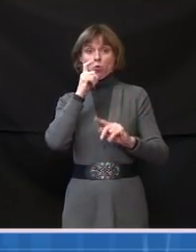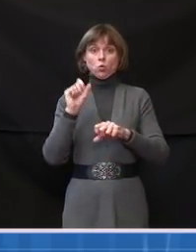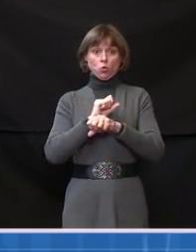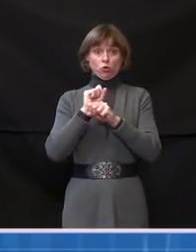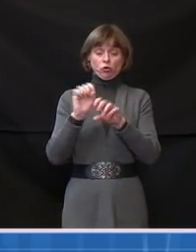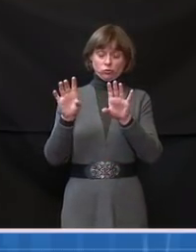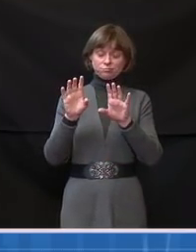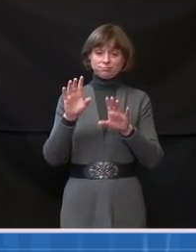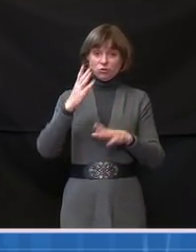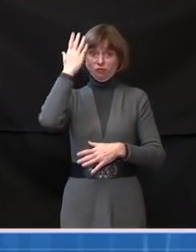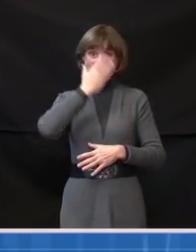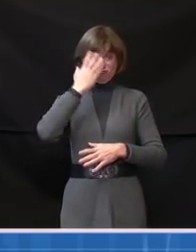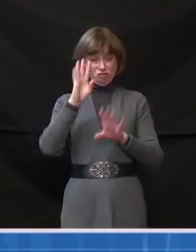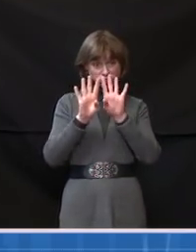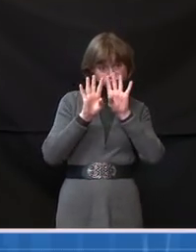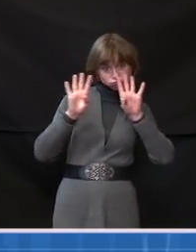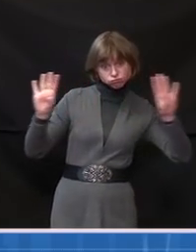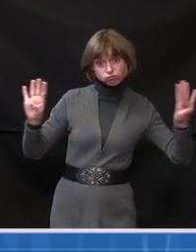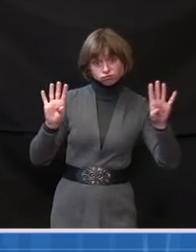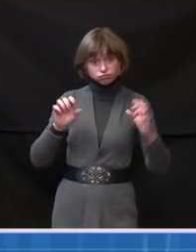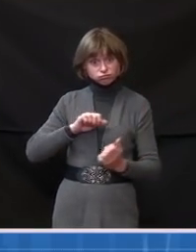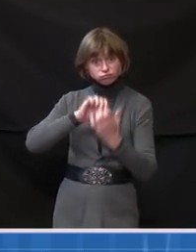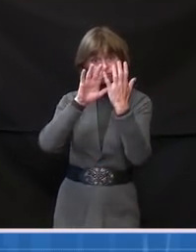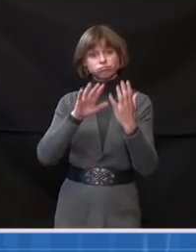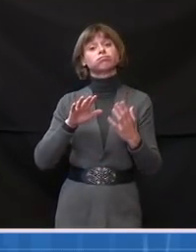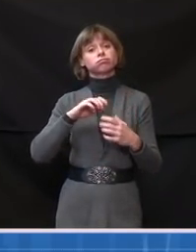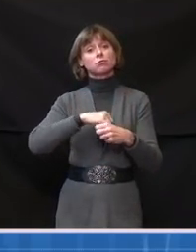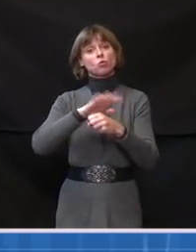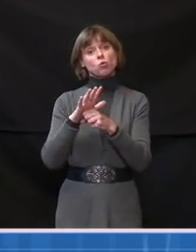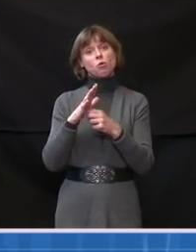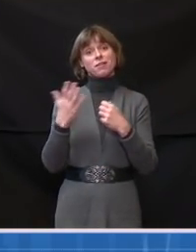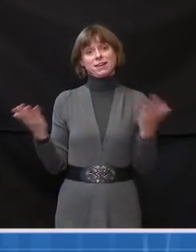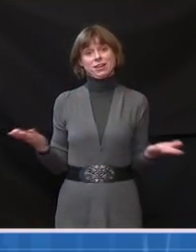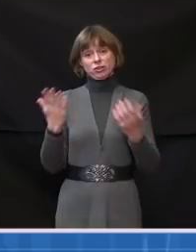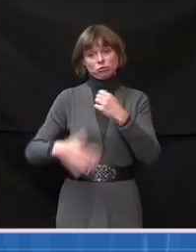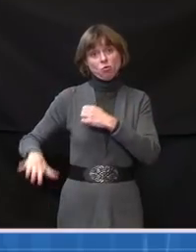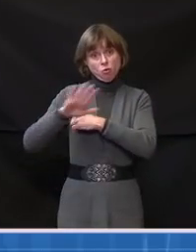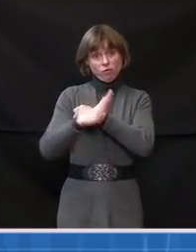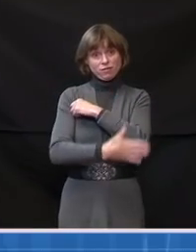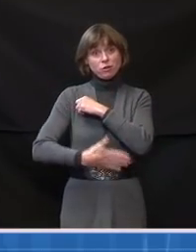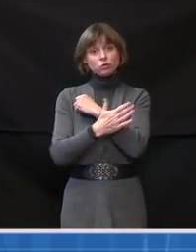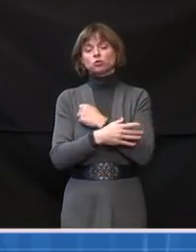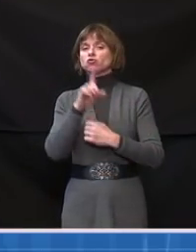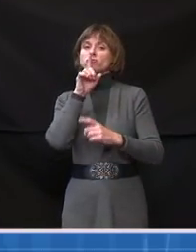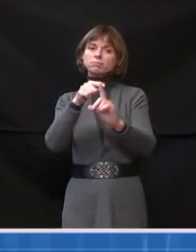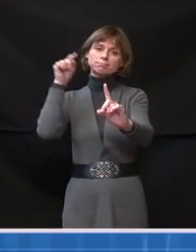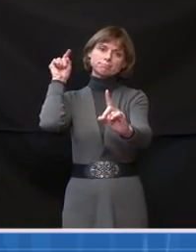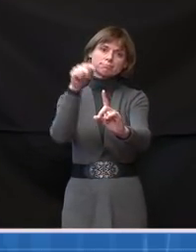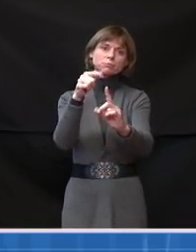Central to the strategy is getting all Americans vaccinated as quickly and as equitably as possible.